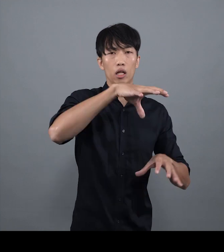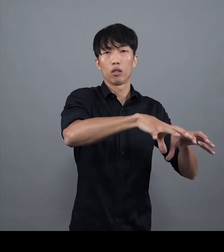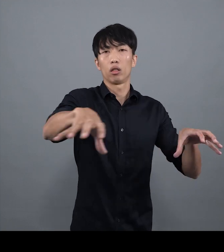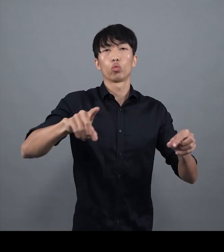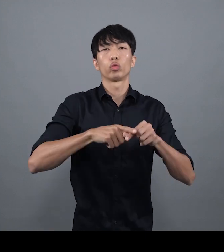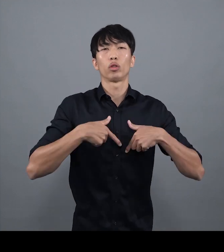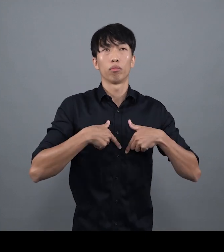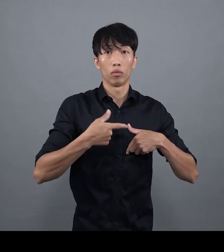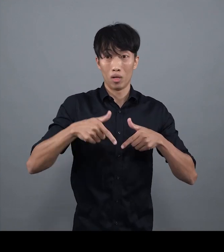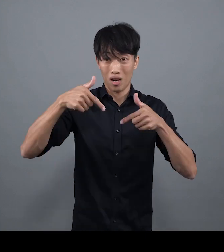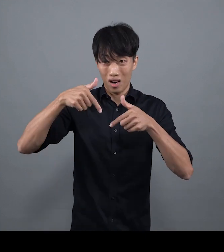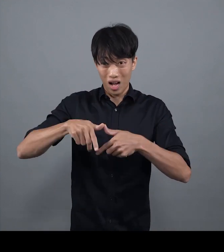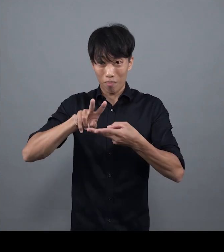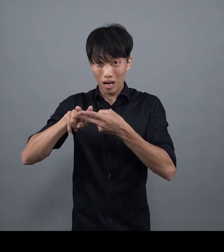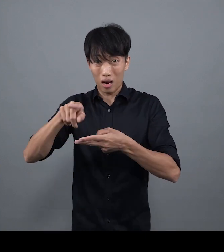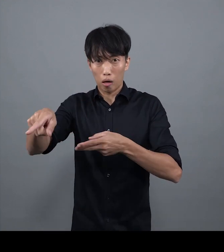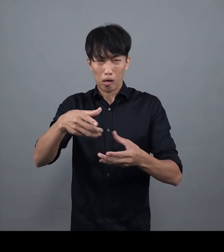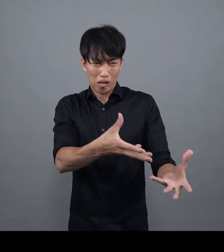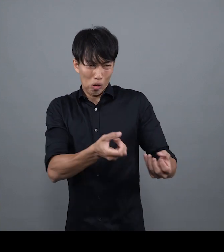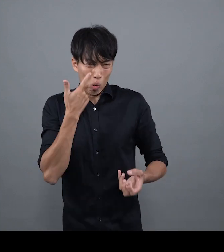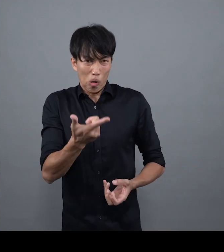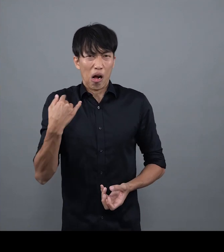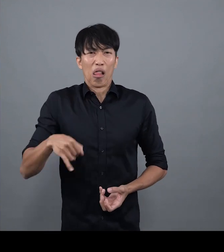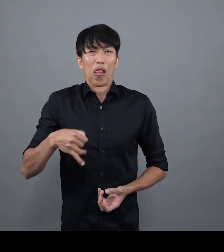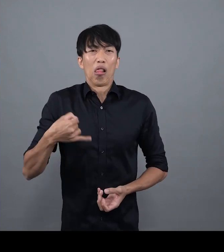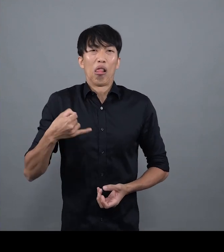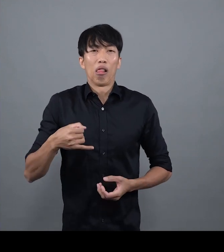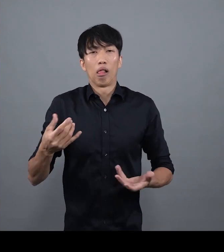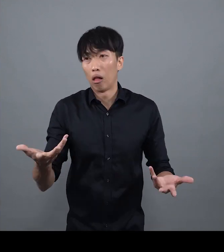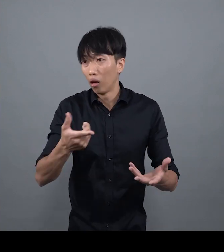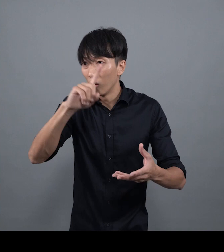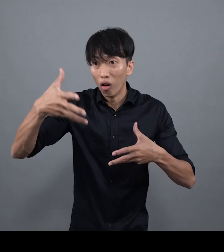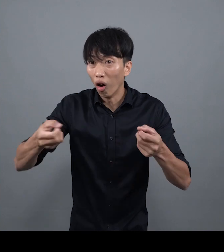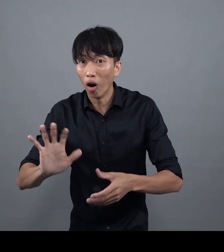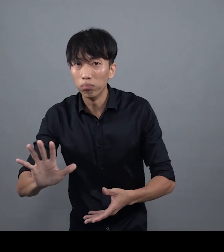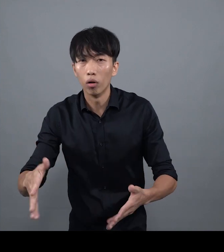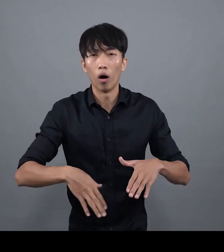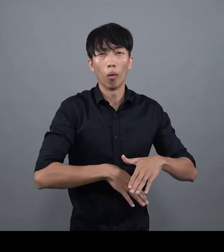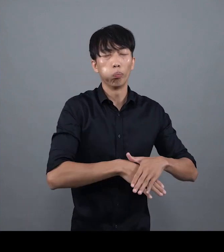But the ethnic minority community centres won’t be able to take them all If in the end no one's willing to take them,